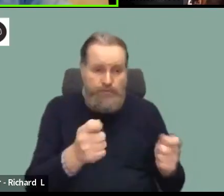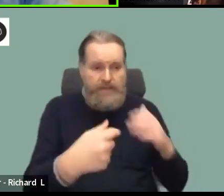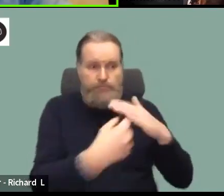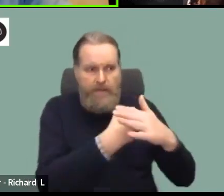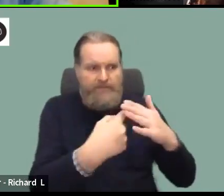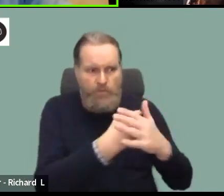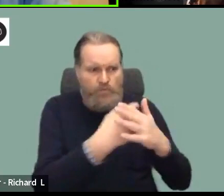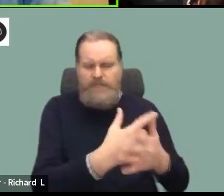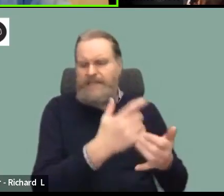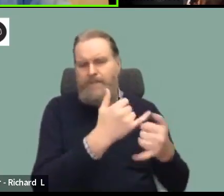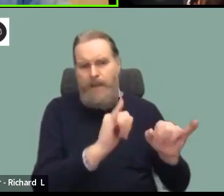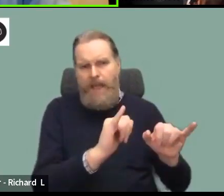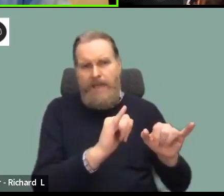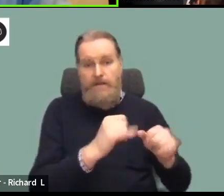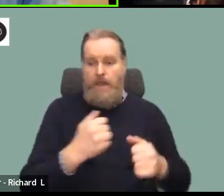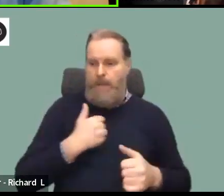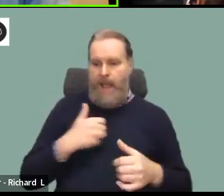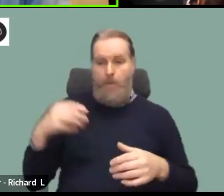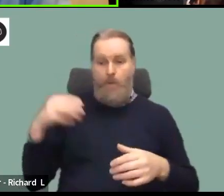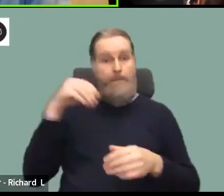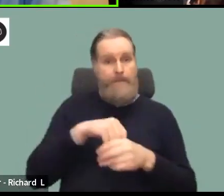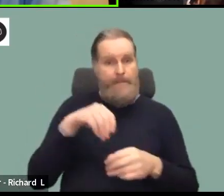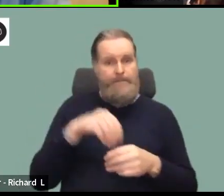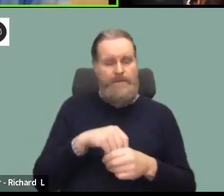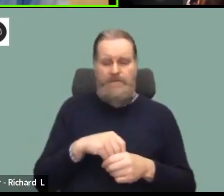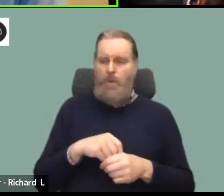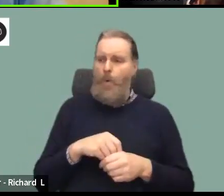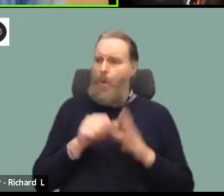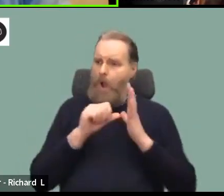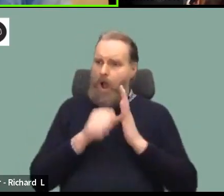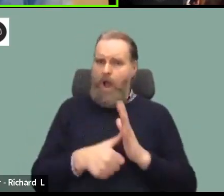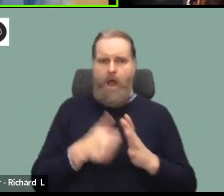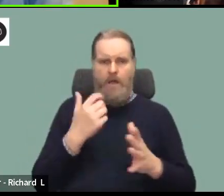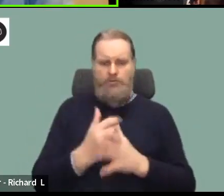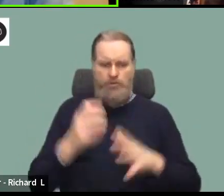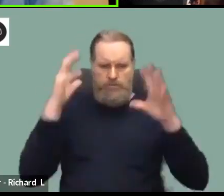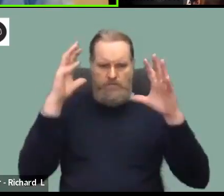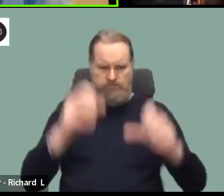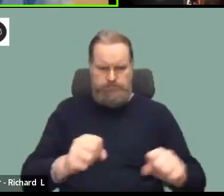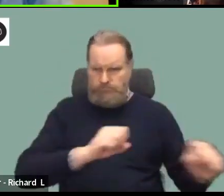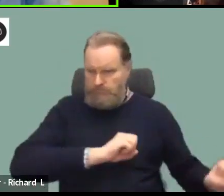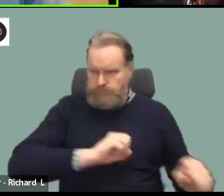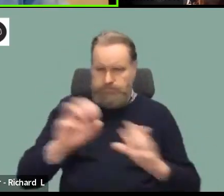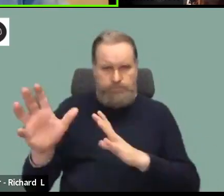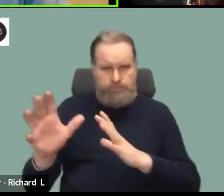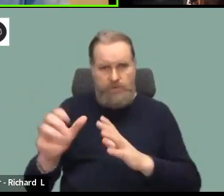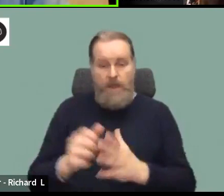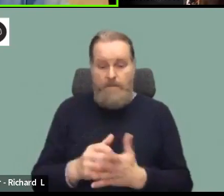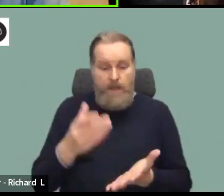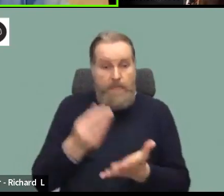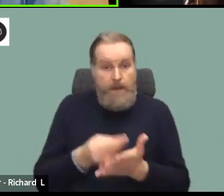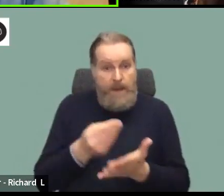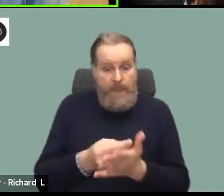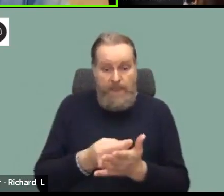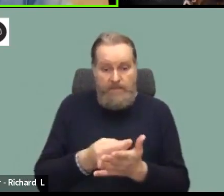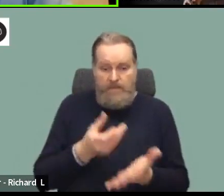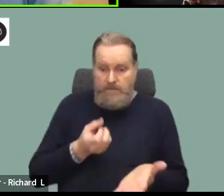people being treated in a barbaric manner. And in solid barbaric manner. And in solidarity with our own members being put in those positions. but it but it hasn't cost us. a penny